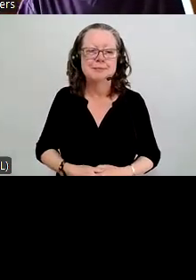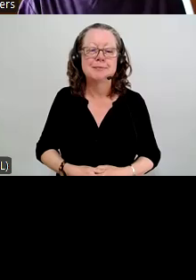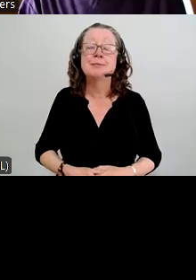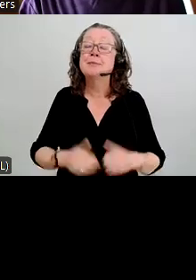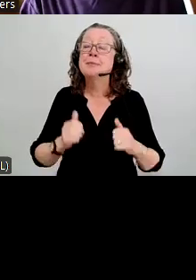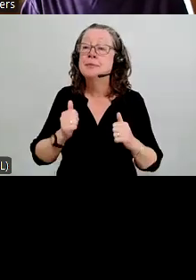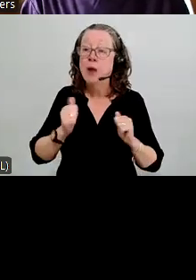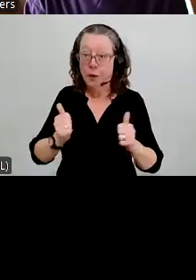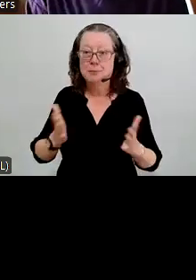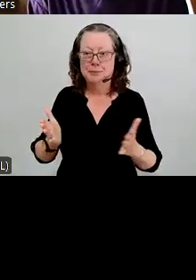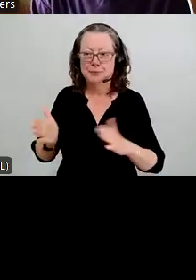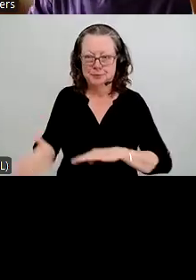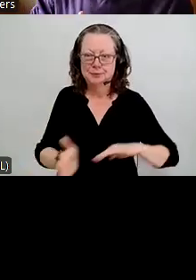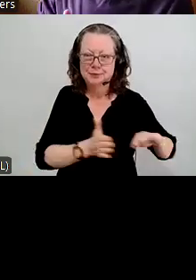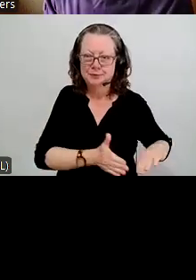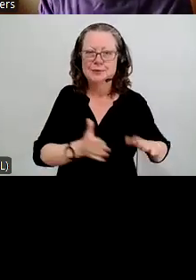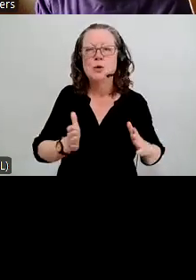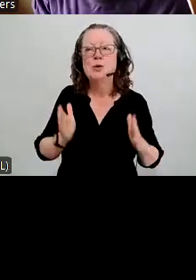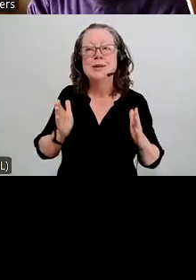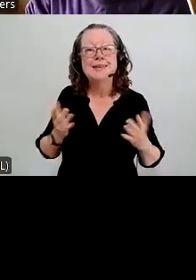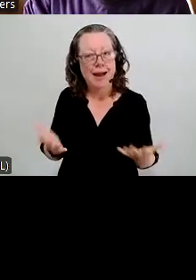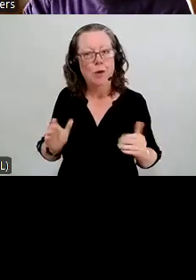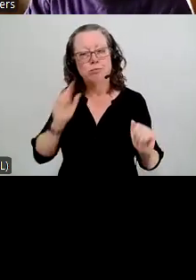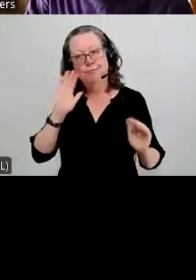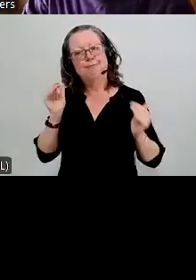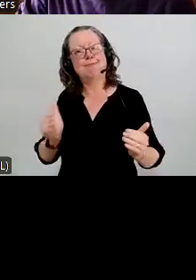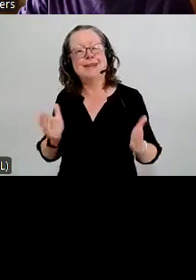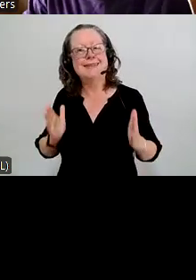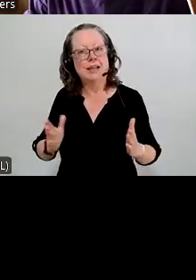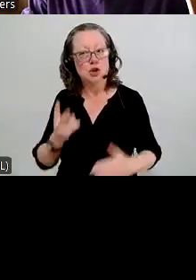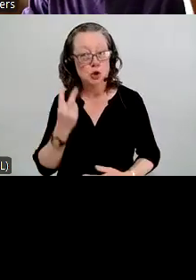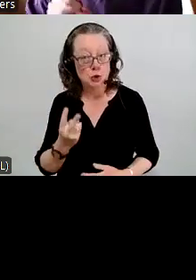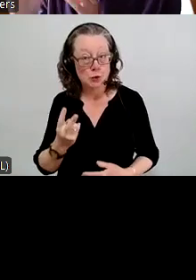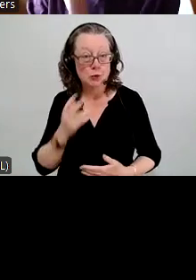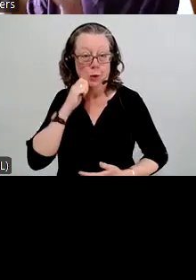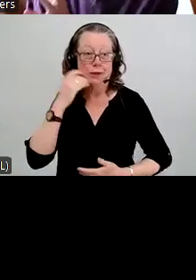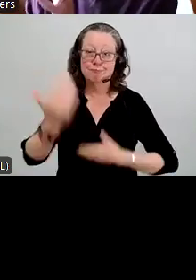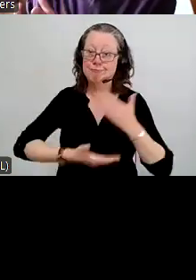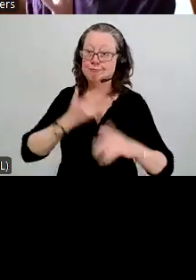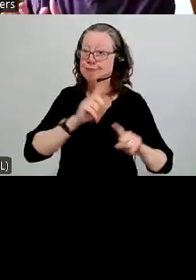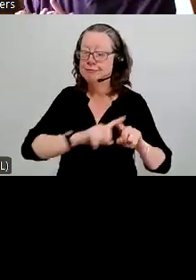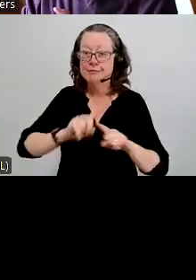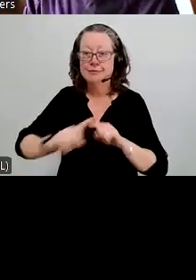We're going to move on now into Section 2, talk about examples in action. I've just picked two organizations.